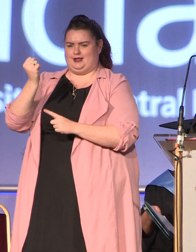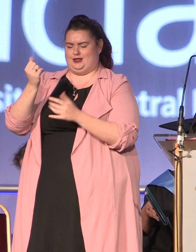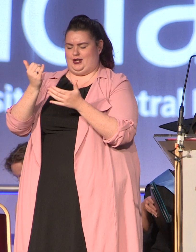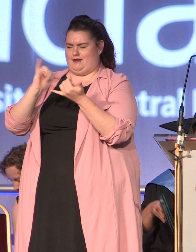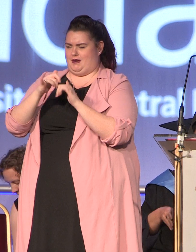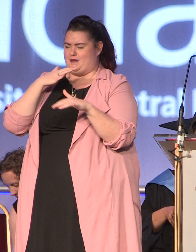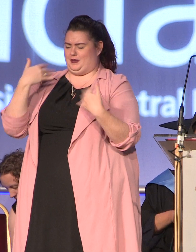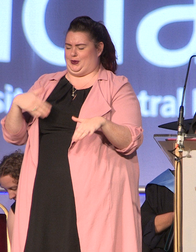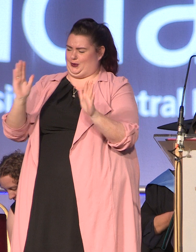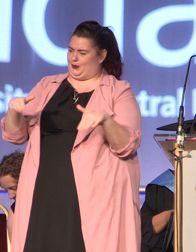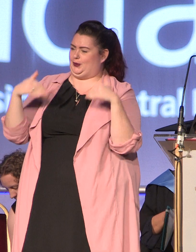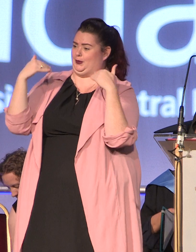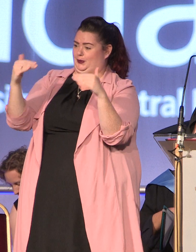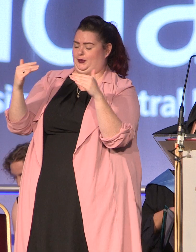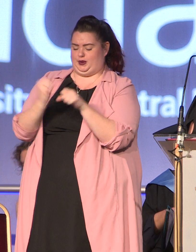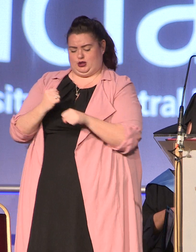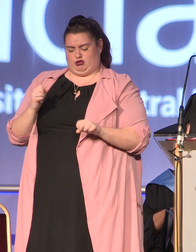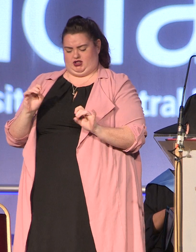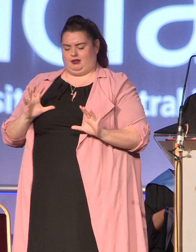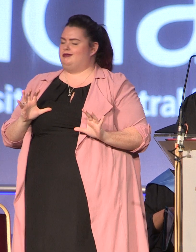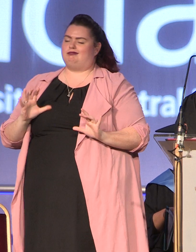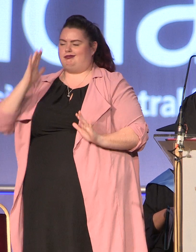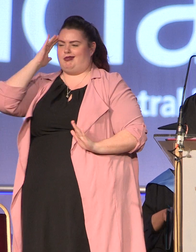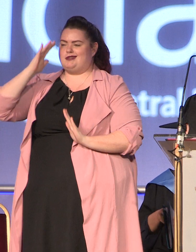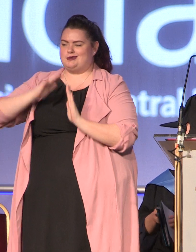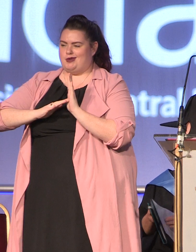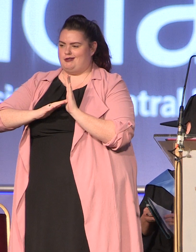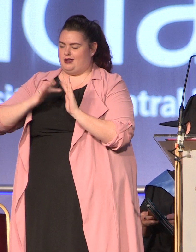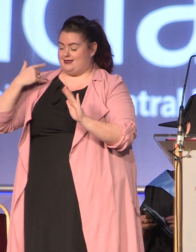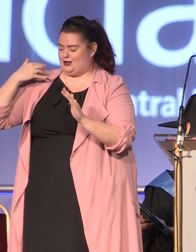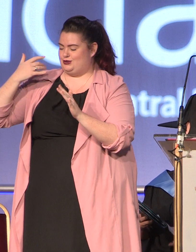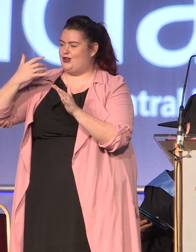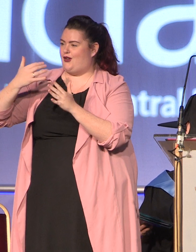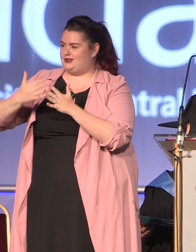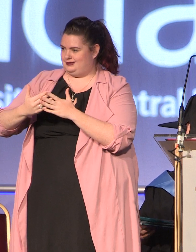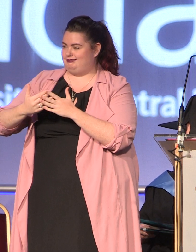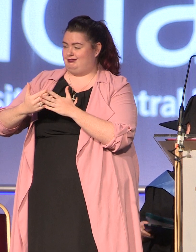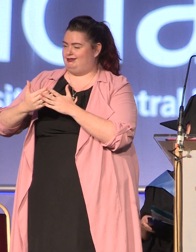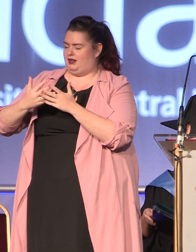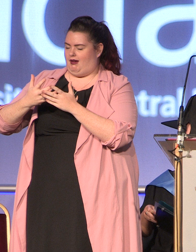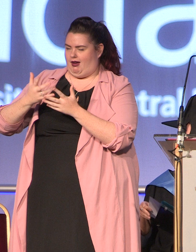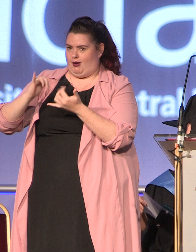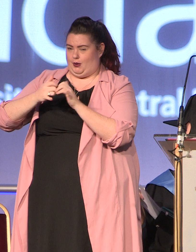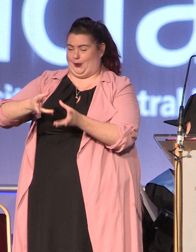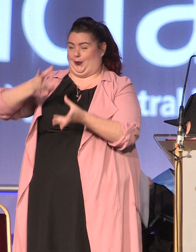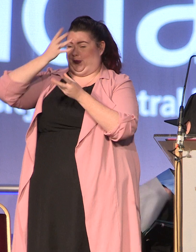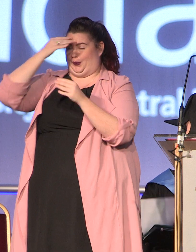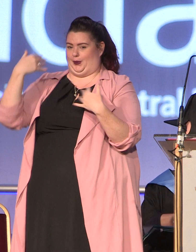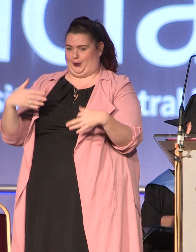not just a degree but an experience, a journey, and a huge learning curve the time spent getting to this point was not just academic learning